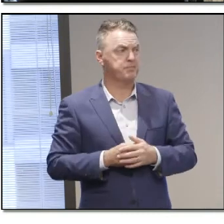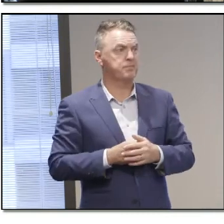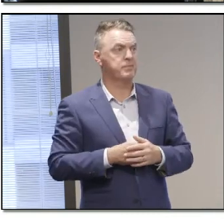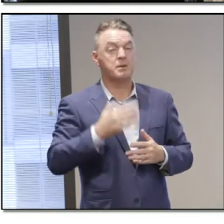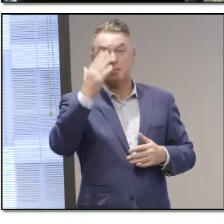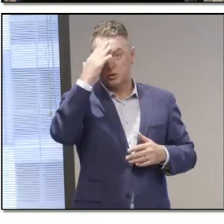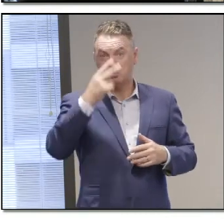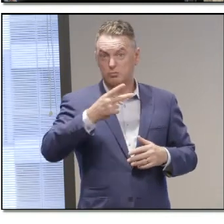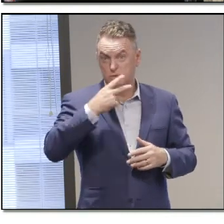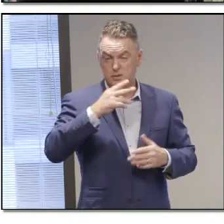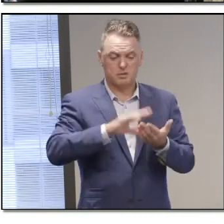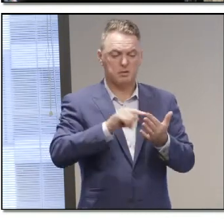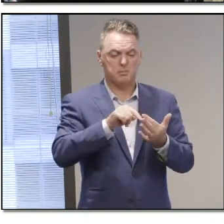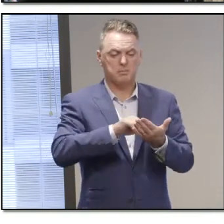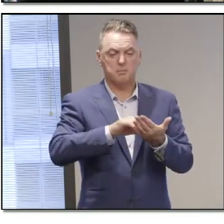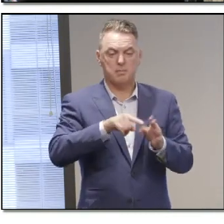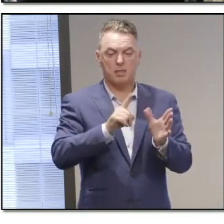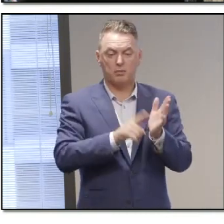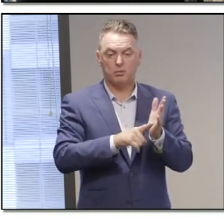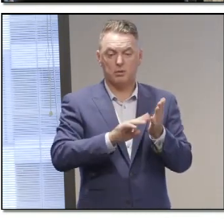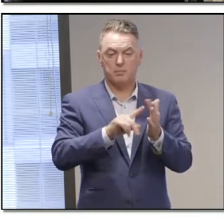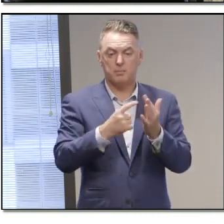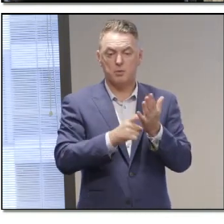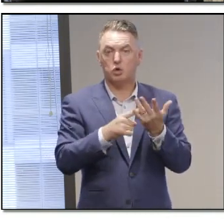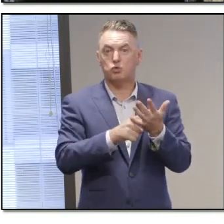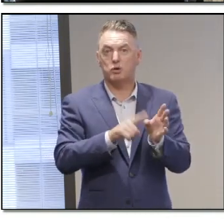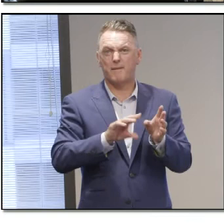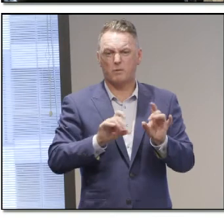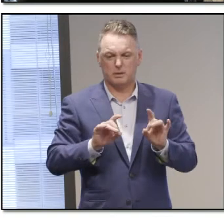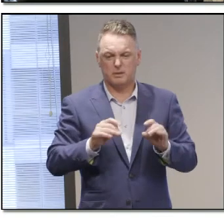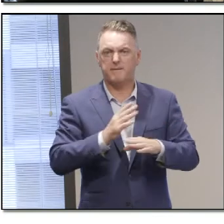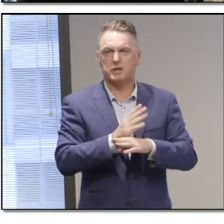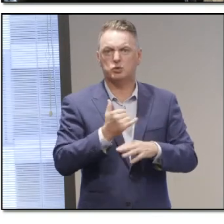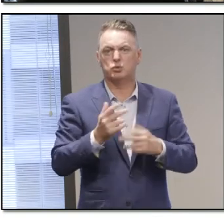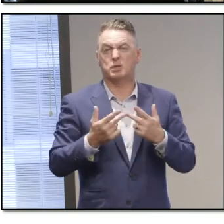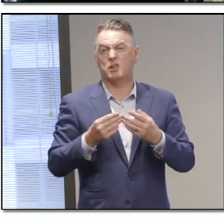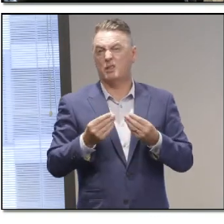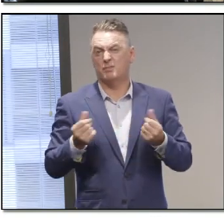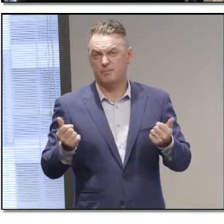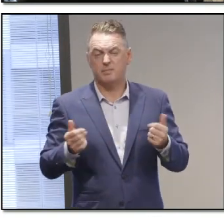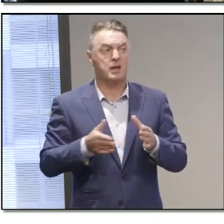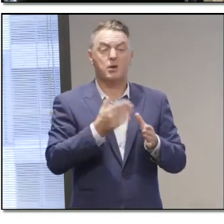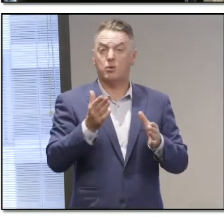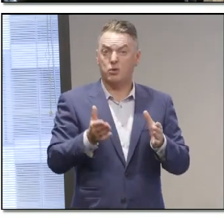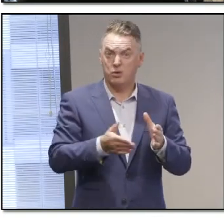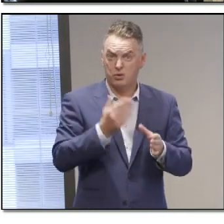methylmercury from contaminated fish or from other sources, alcohol, maternal infections,